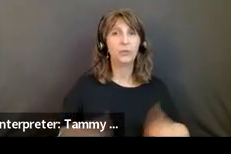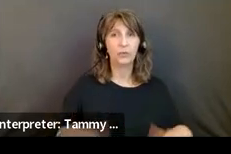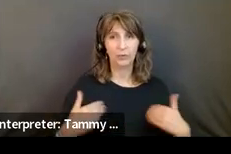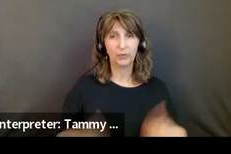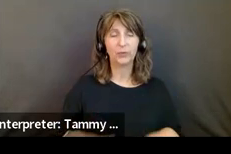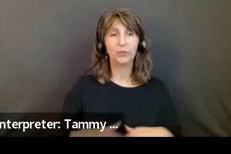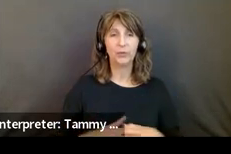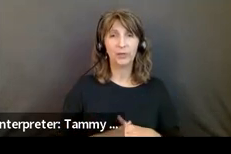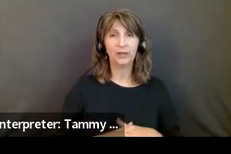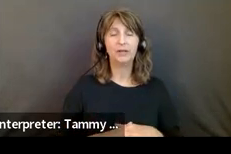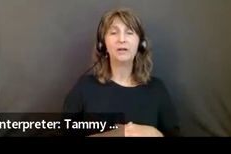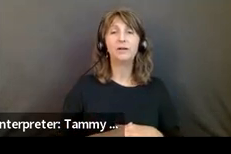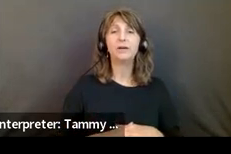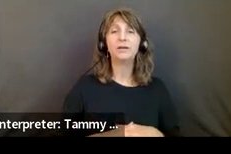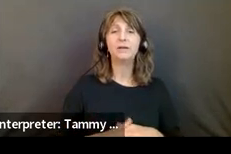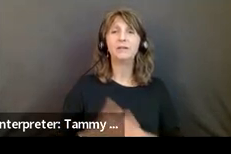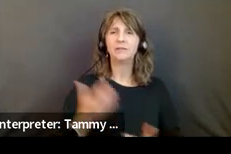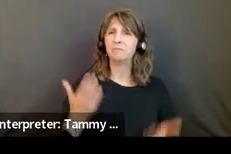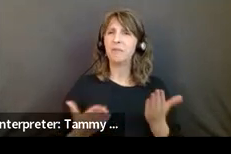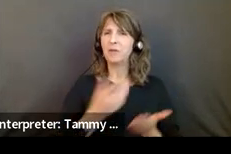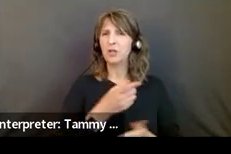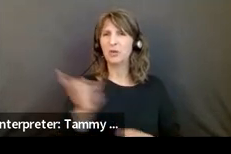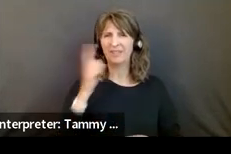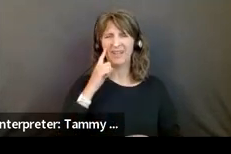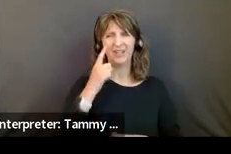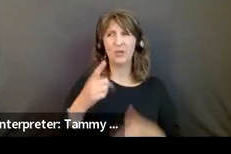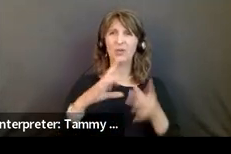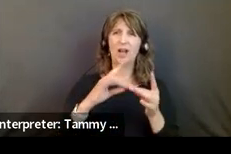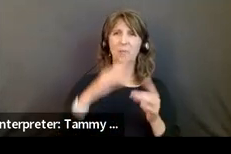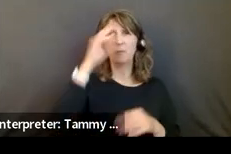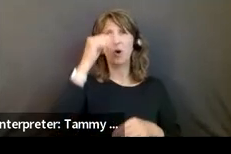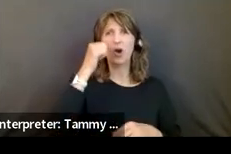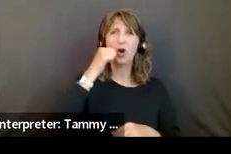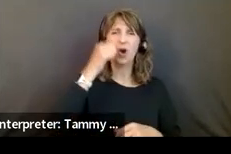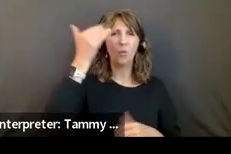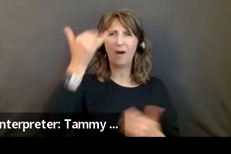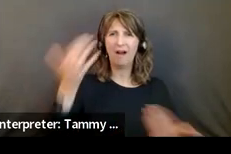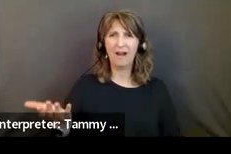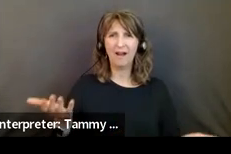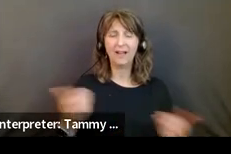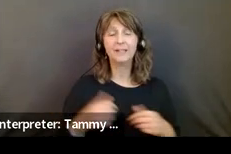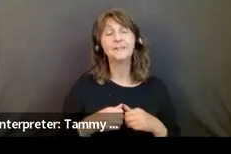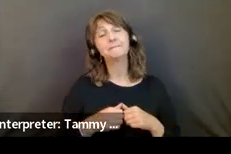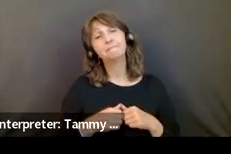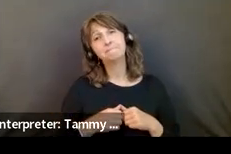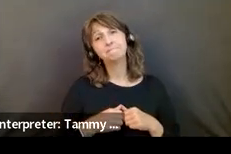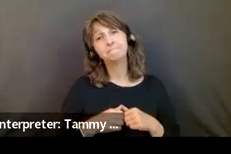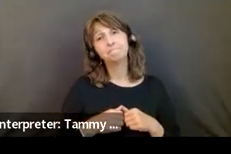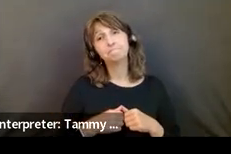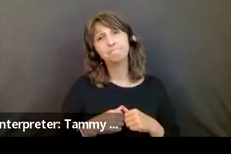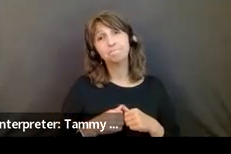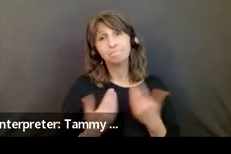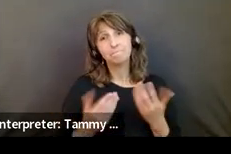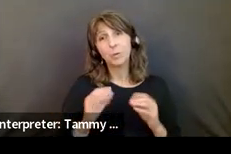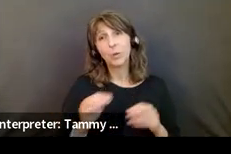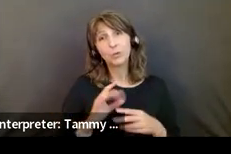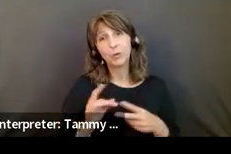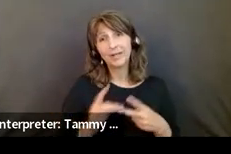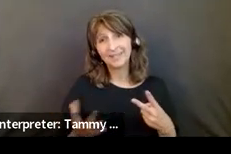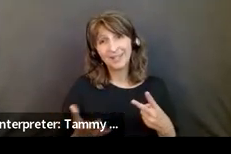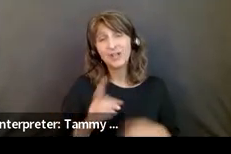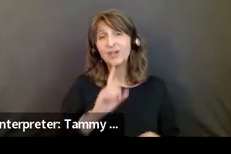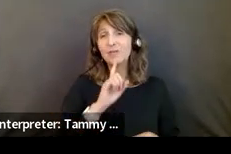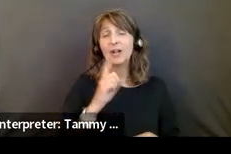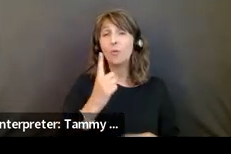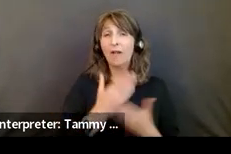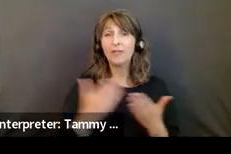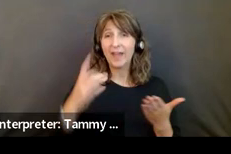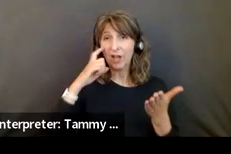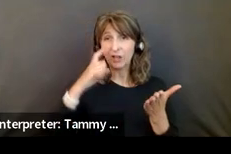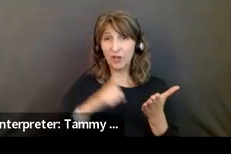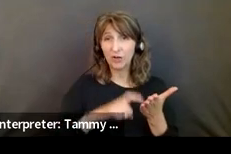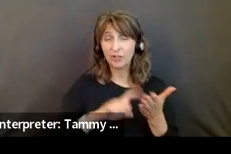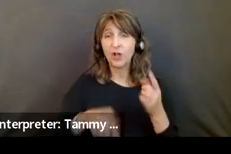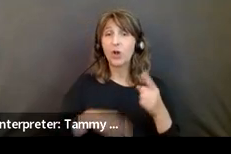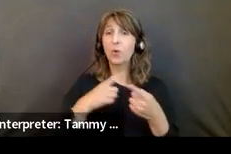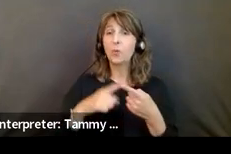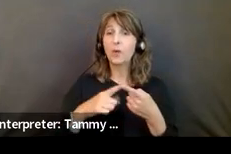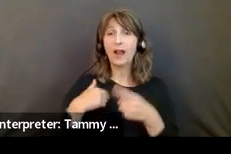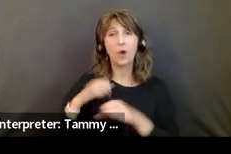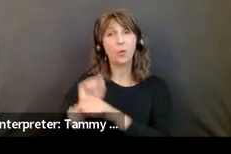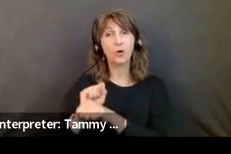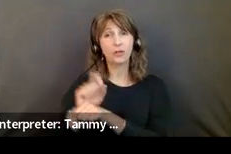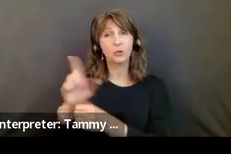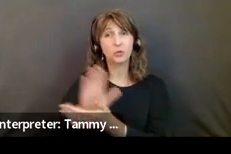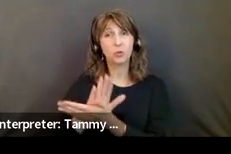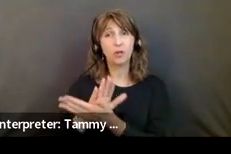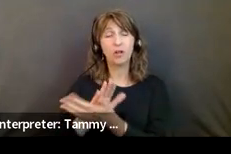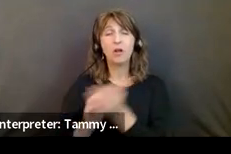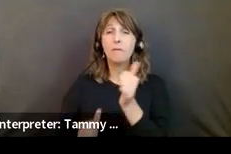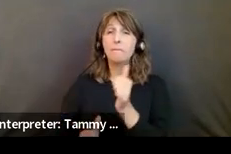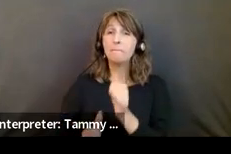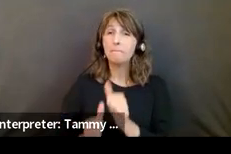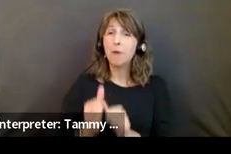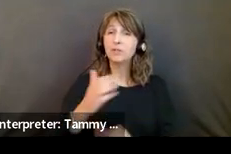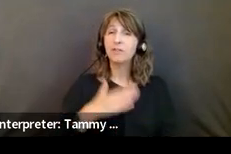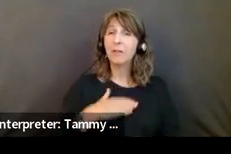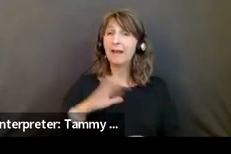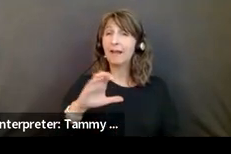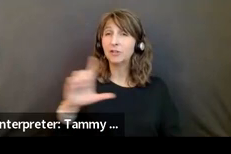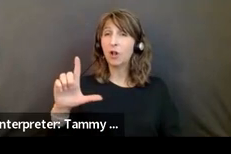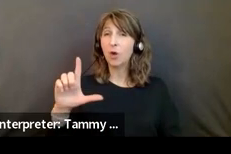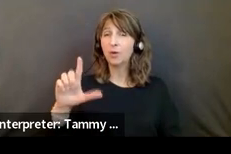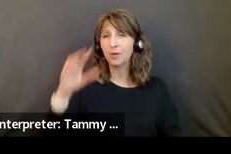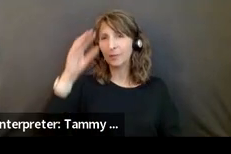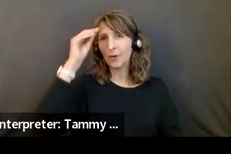And one might say why are we bringing gender into this? Well I will say you kinda don't you kinda I really don't have a choice because one thing I recognize when I worked in the school system if the majority of my case load was boys, 99% of the time.